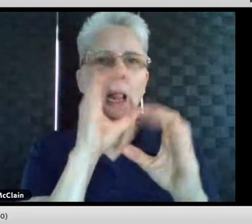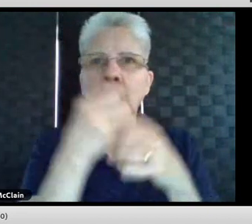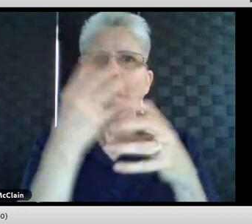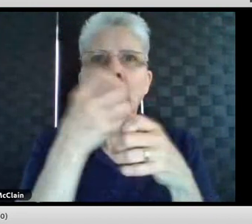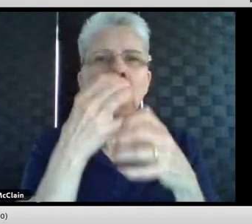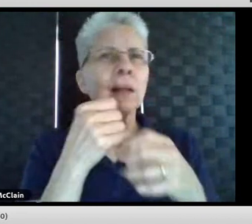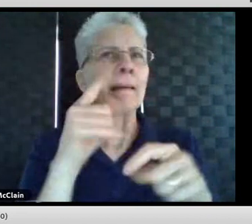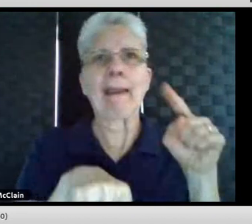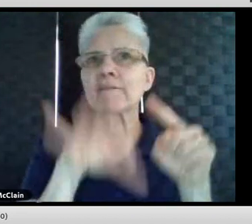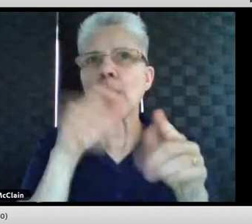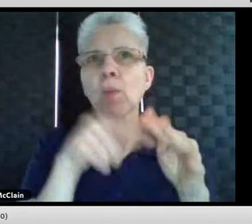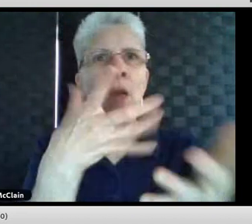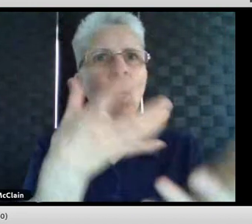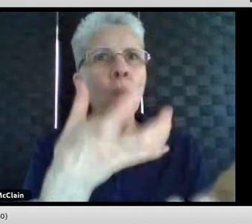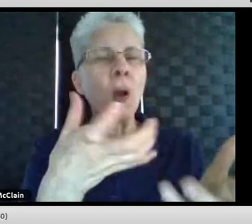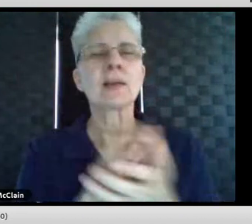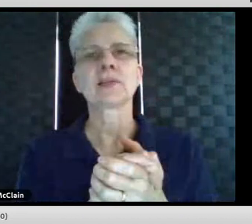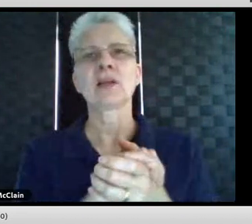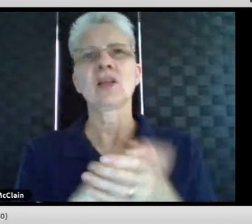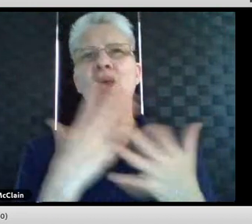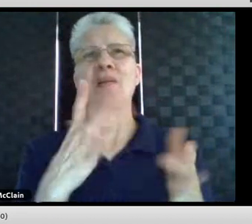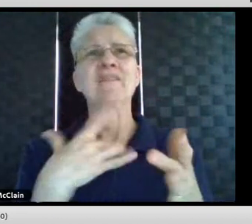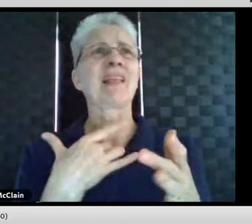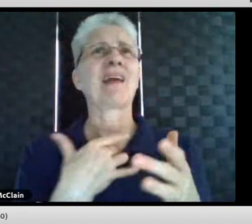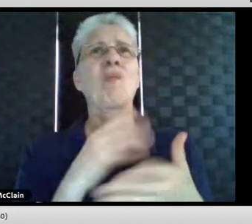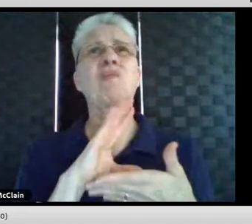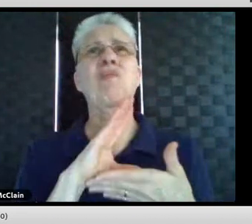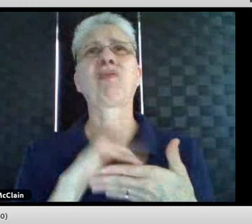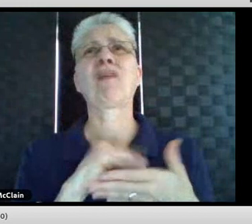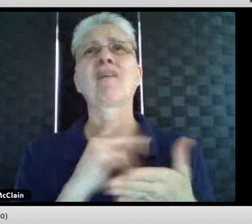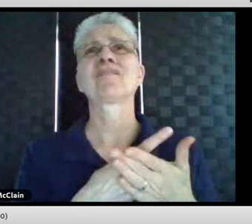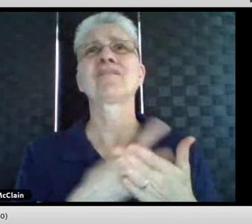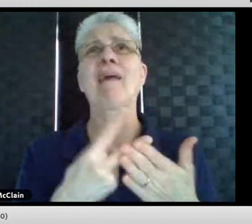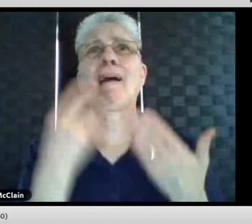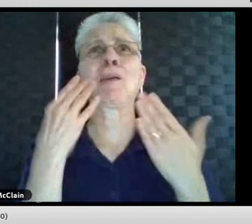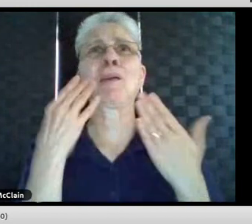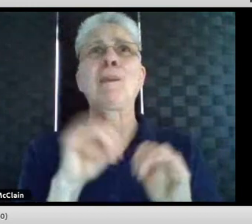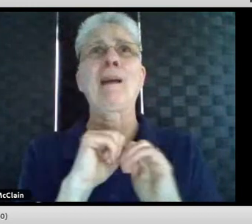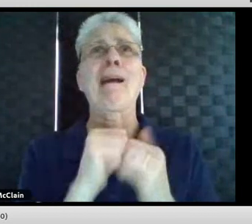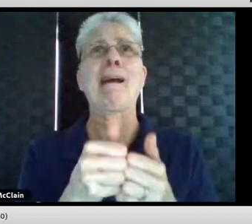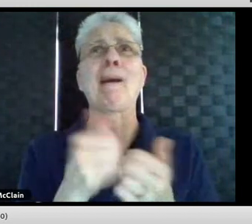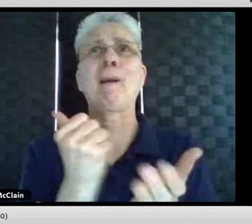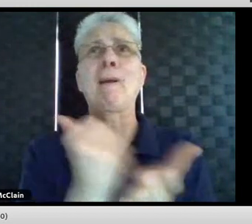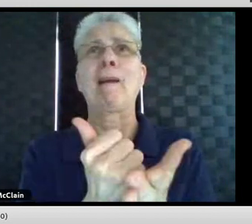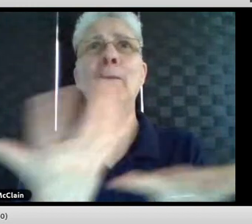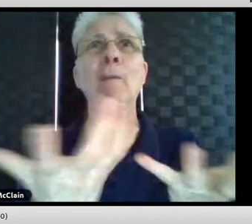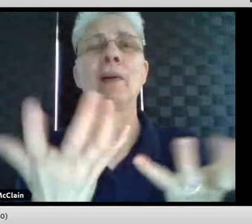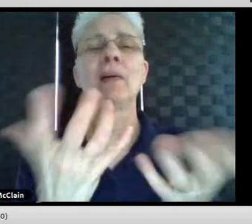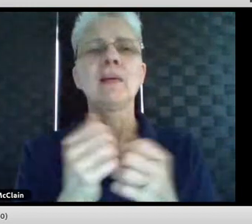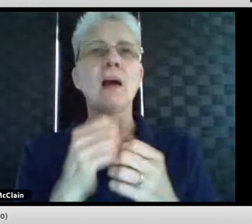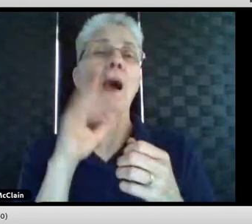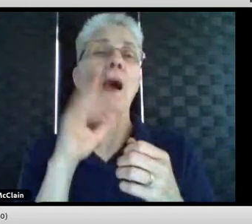and so they already feel like they're a failure sometimes coming to ask for help, unless they've been around libraries all their life or their mom was a librarian